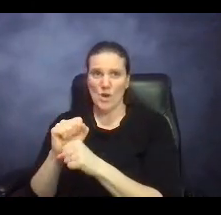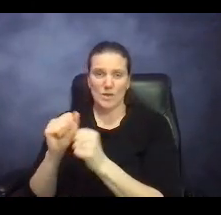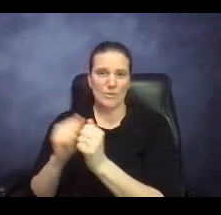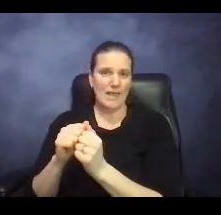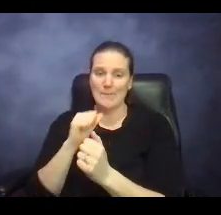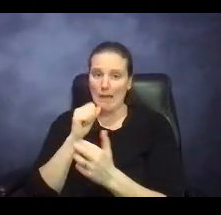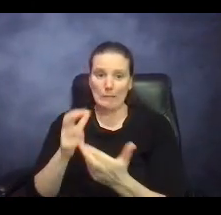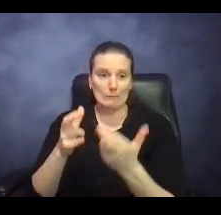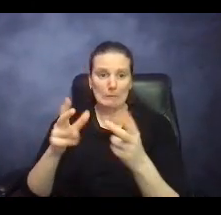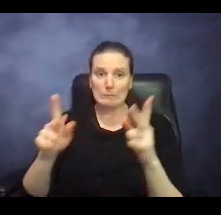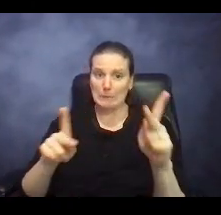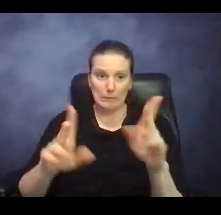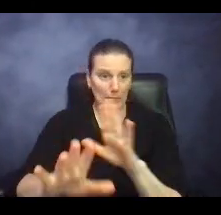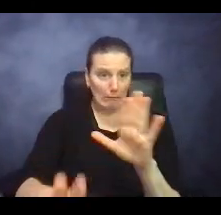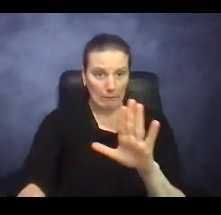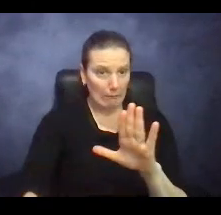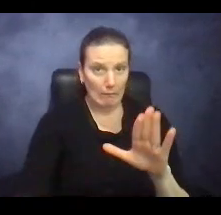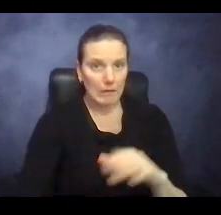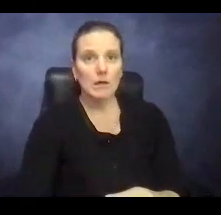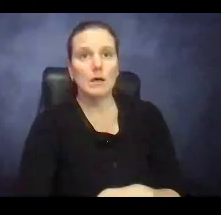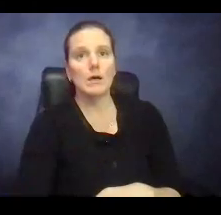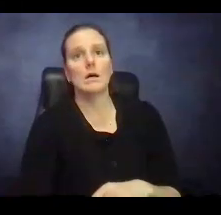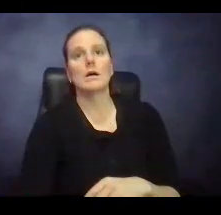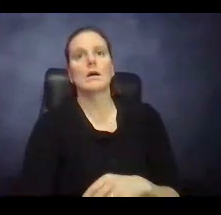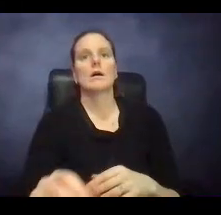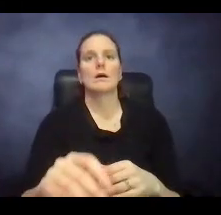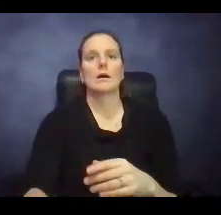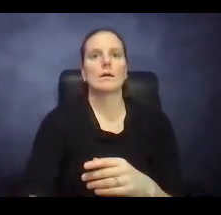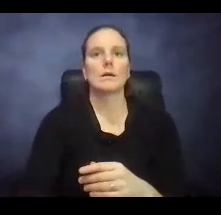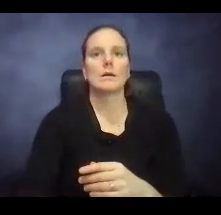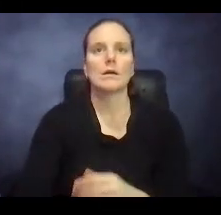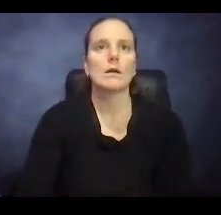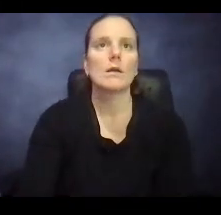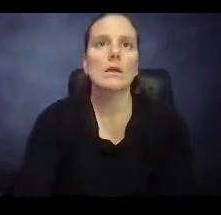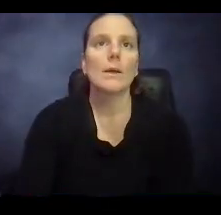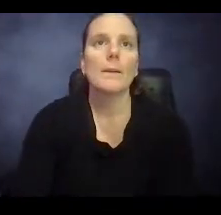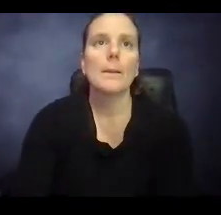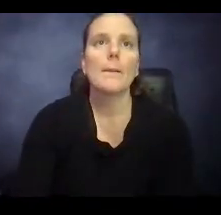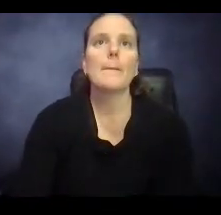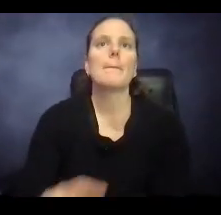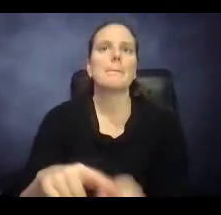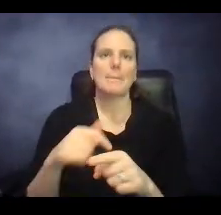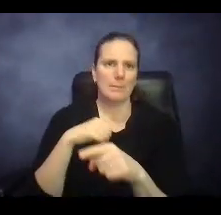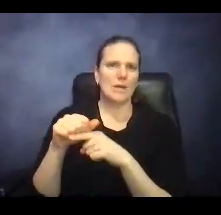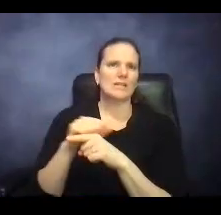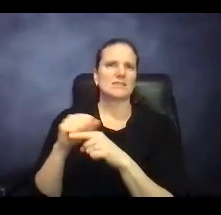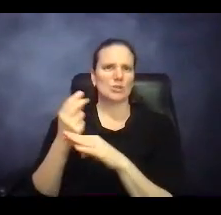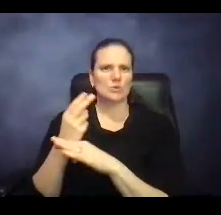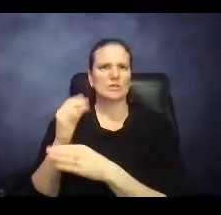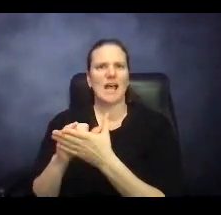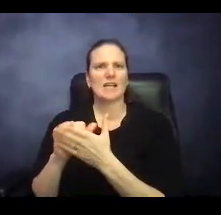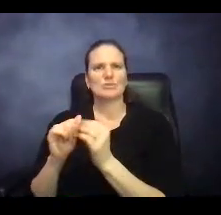for people specifically, but in my practice I've been able to use berberine and a statin together for sure. The berberine is not a a,